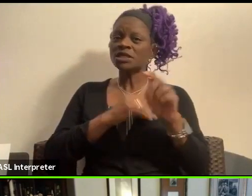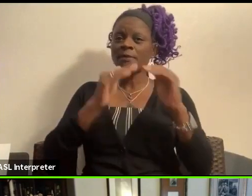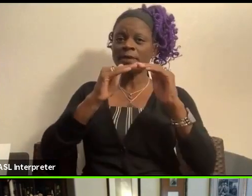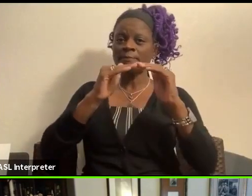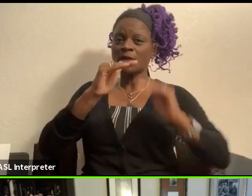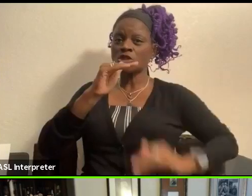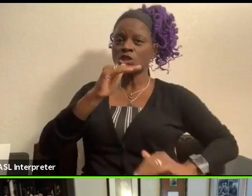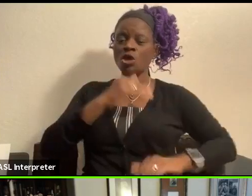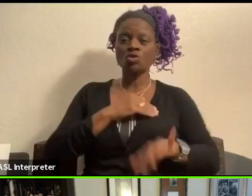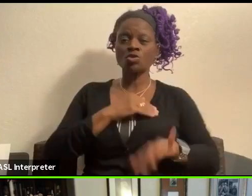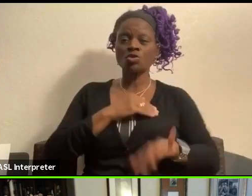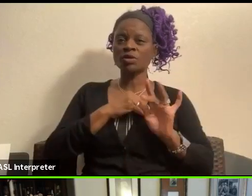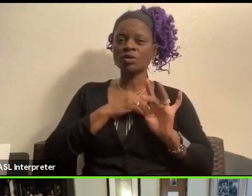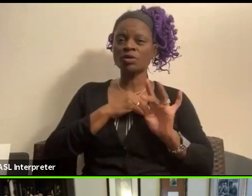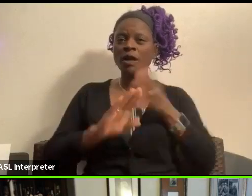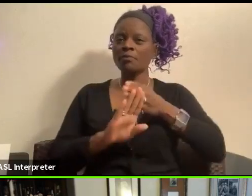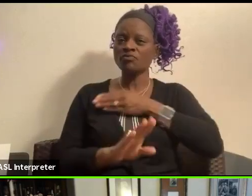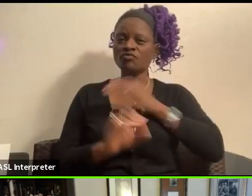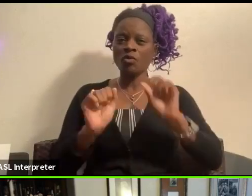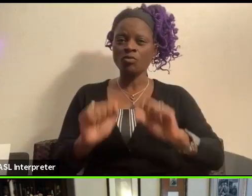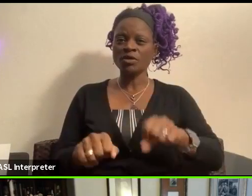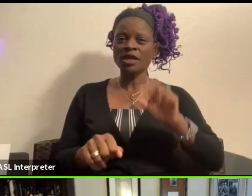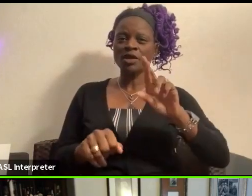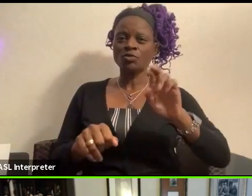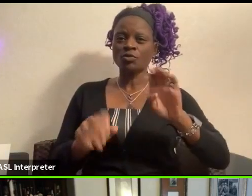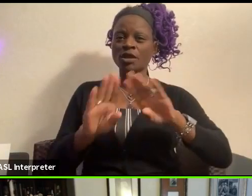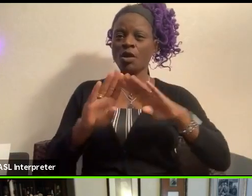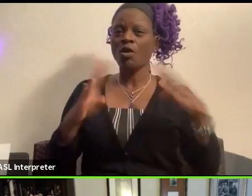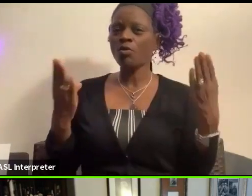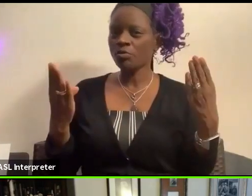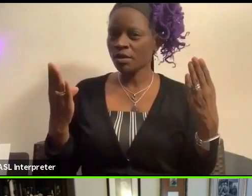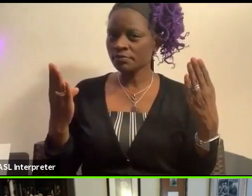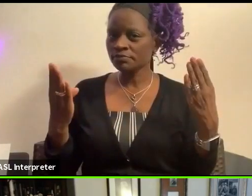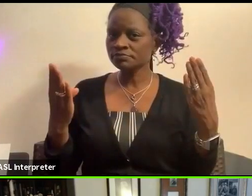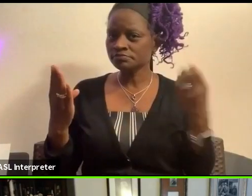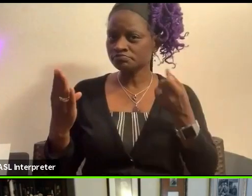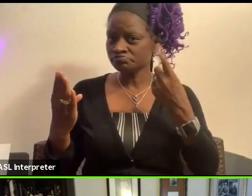schools can even consider reopening, even with the incentive program that the state